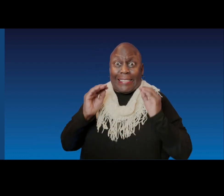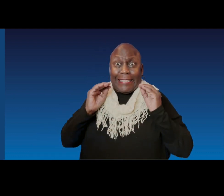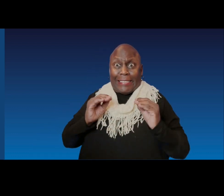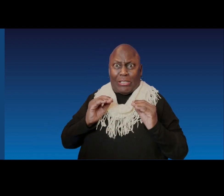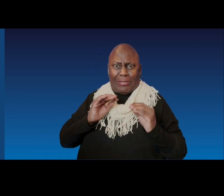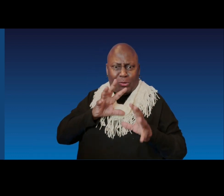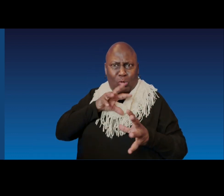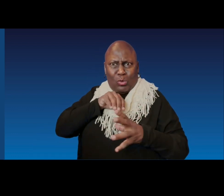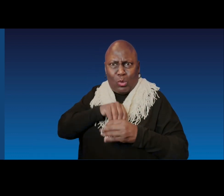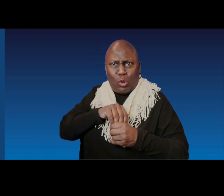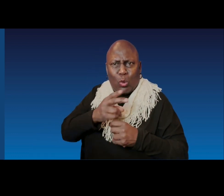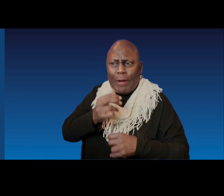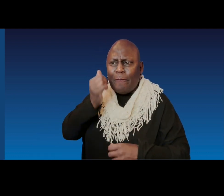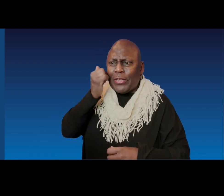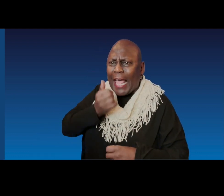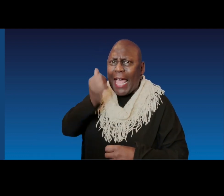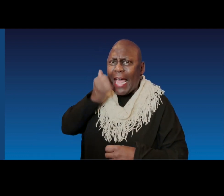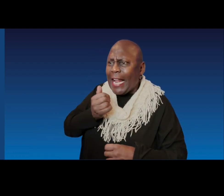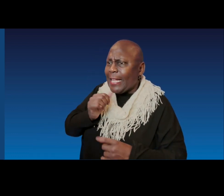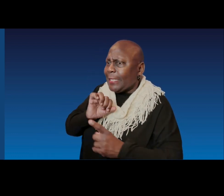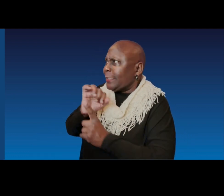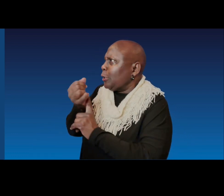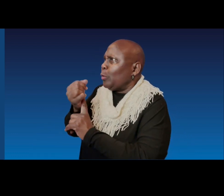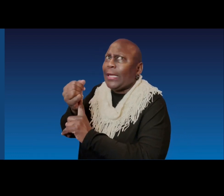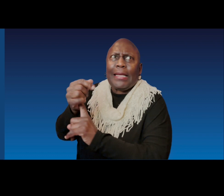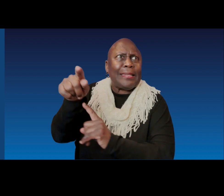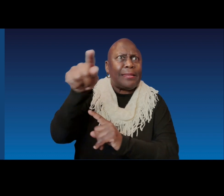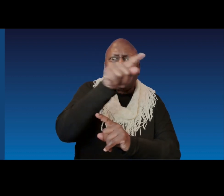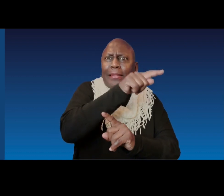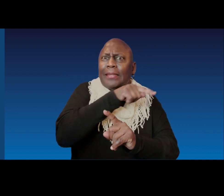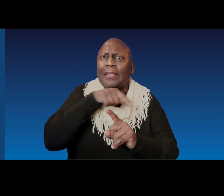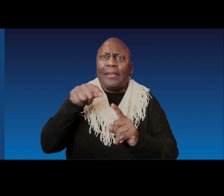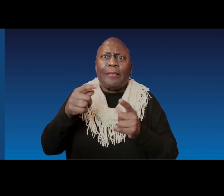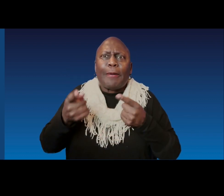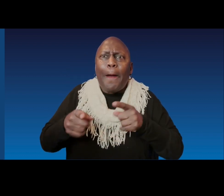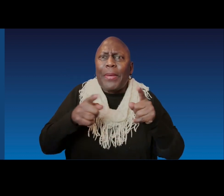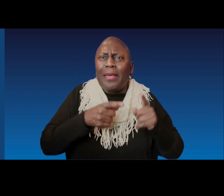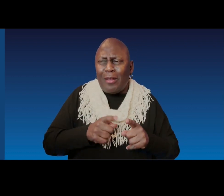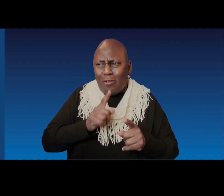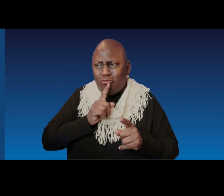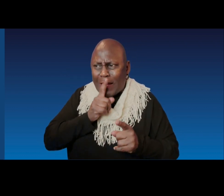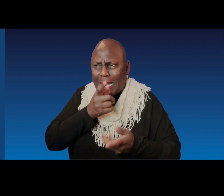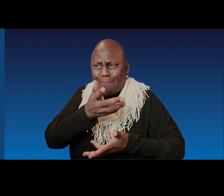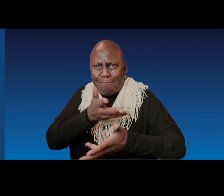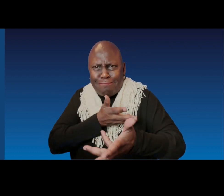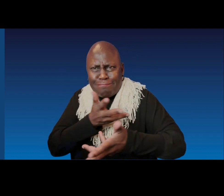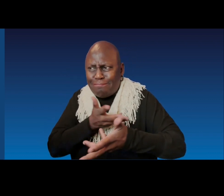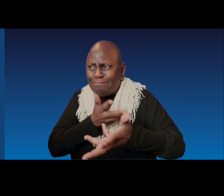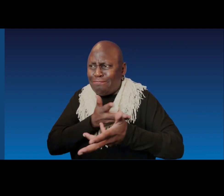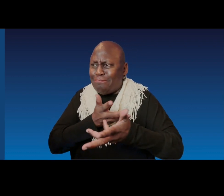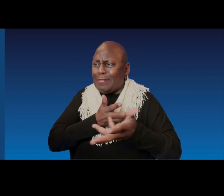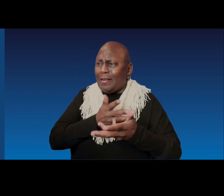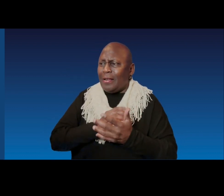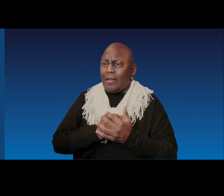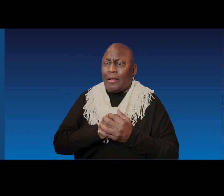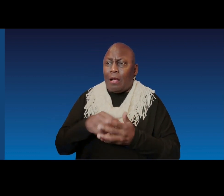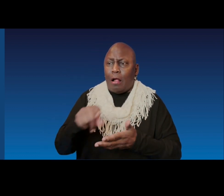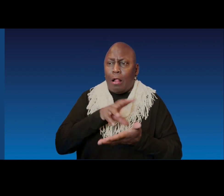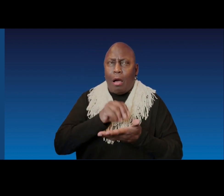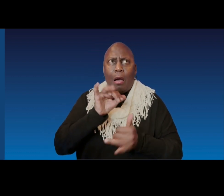Teaching includes everyday situations and happenings and engaging the learner in interactions about those situations.